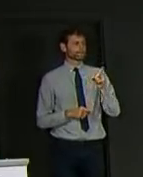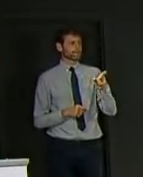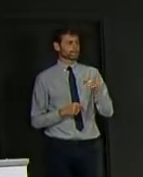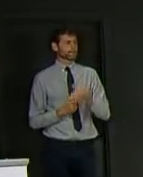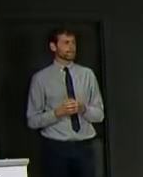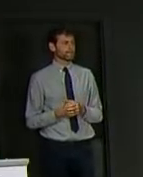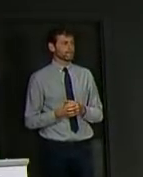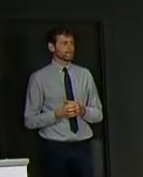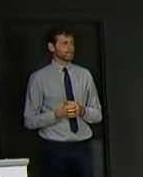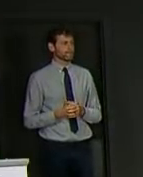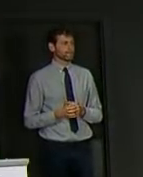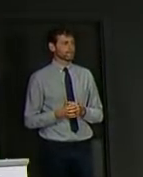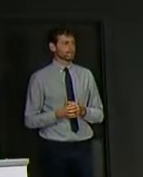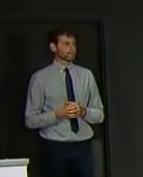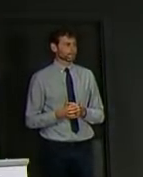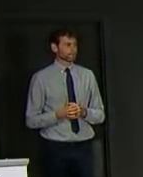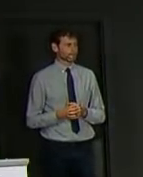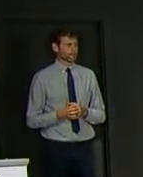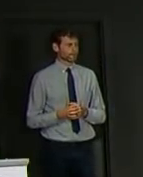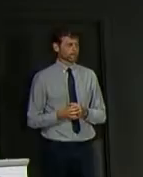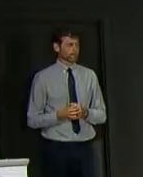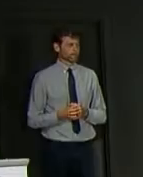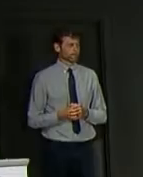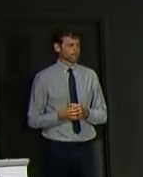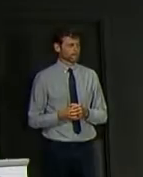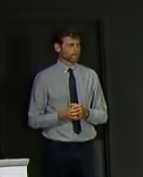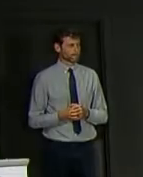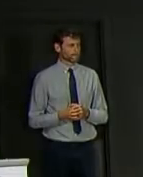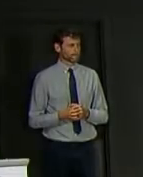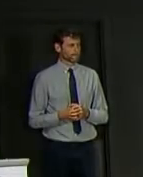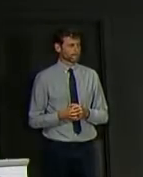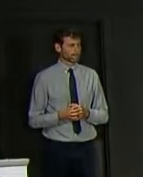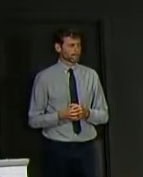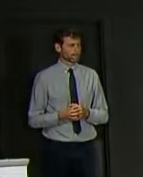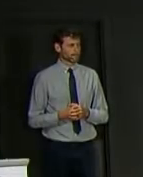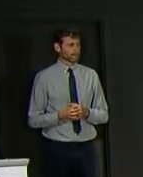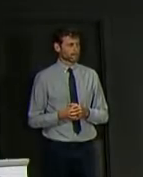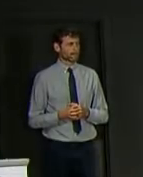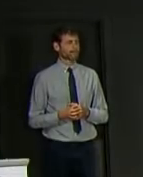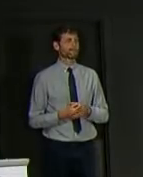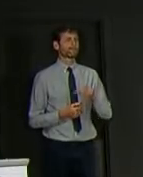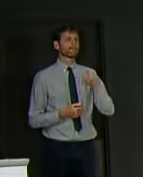tests for coronavirus, and is NHS Scotland being passed on the data from these tests